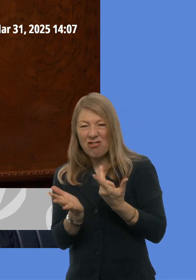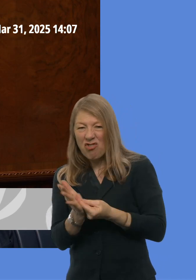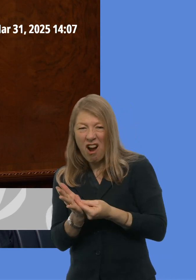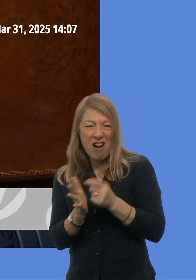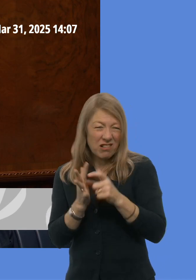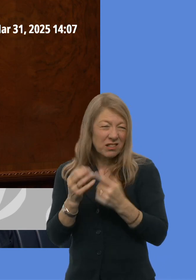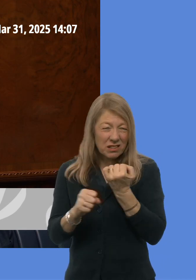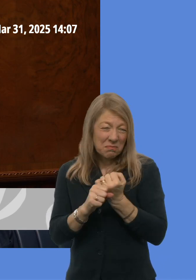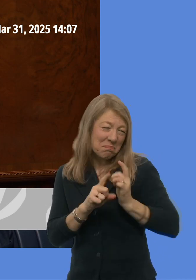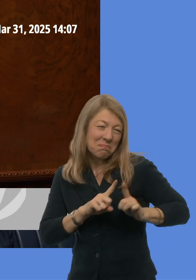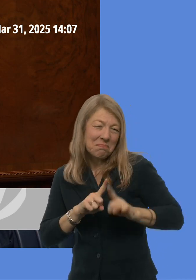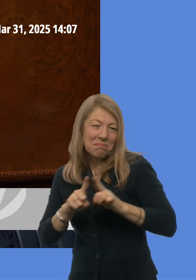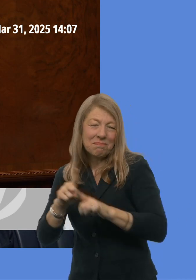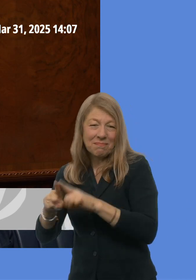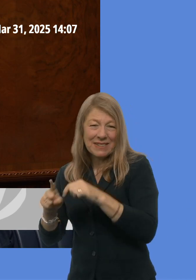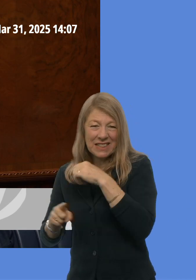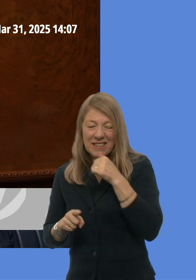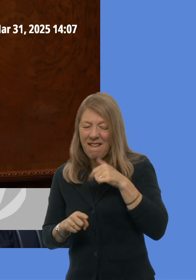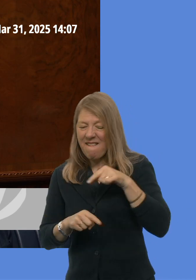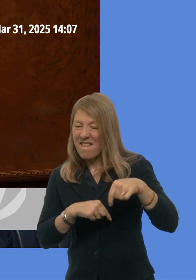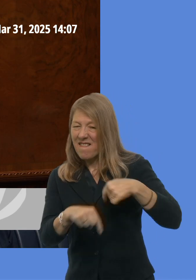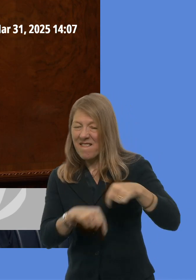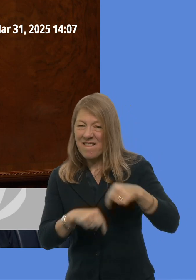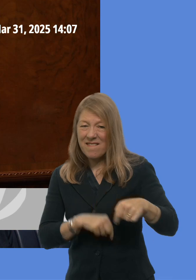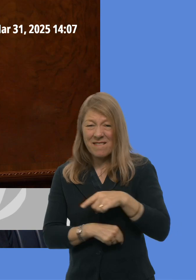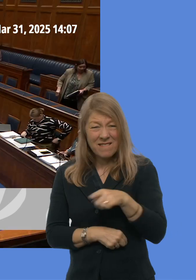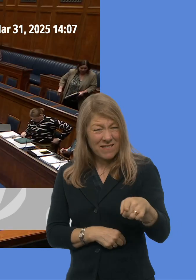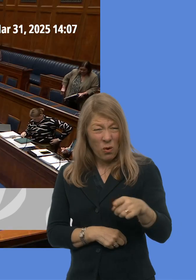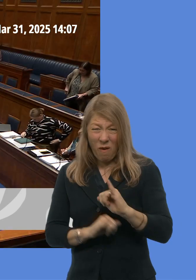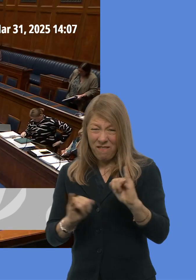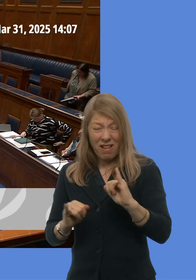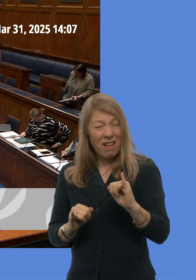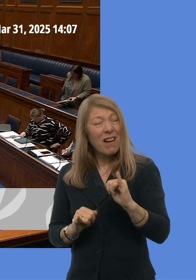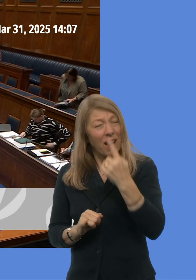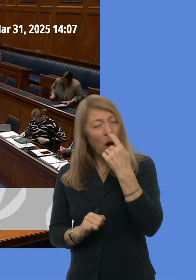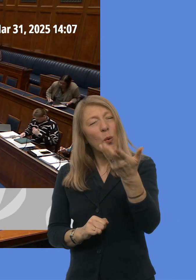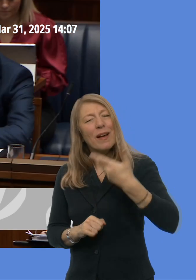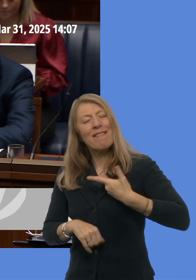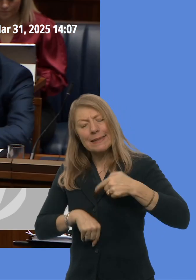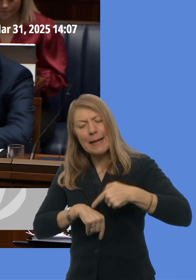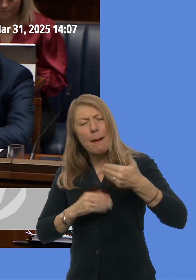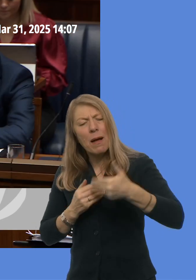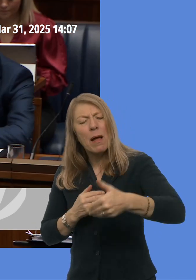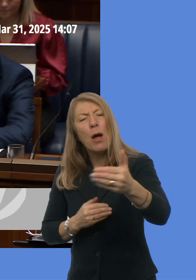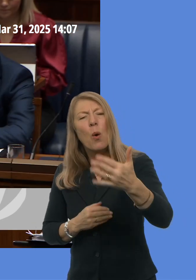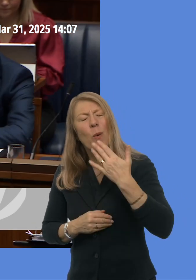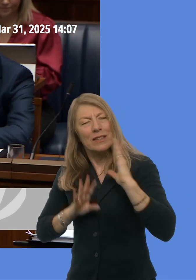communities to be really transitioned and free from that behaviour? Thank you, Mr Speaker. I thank the Member for his question.